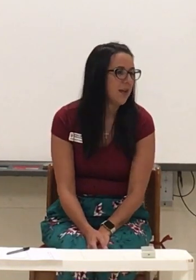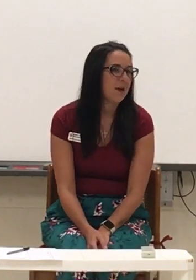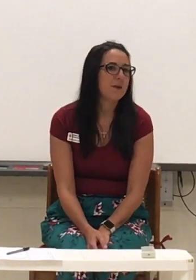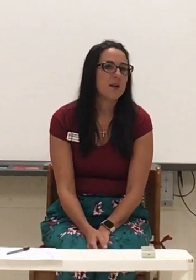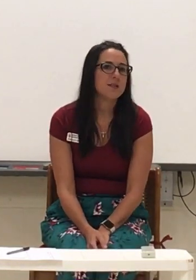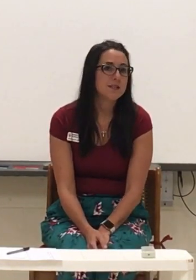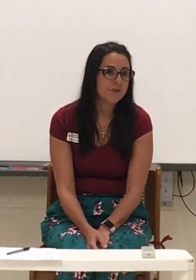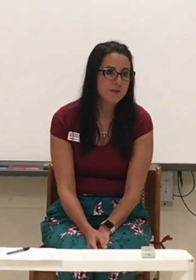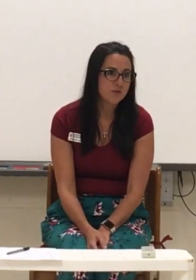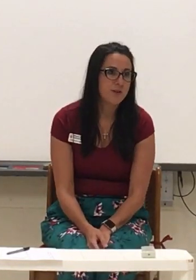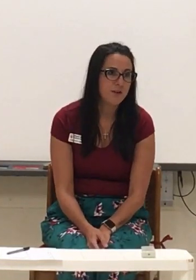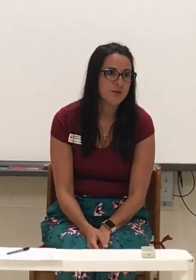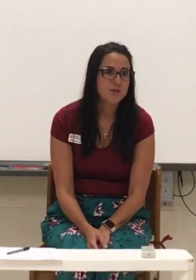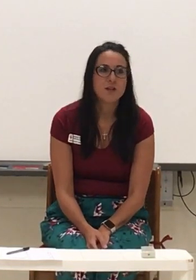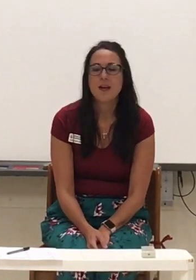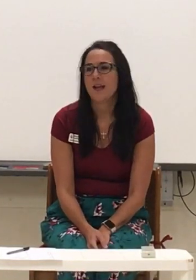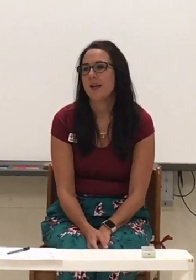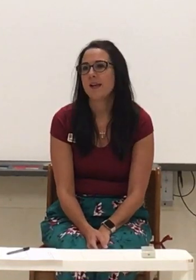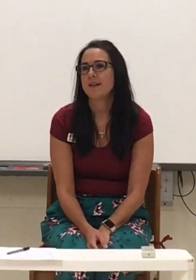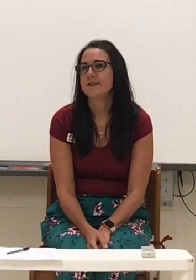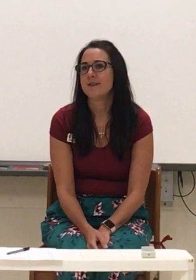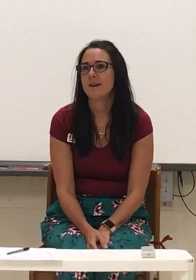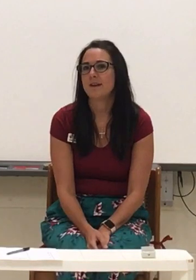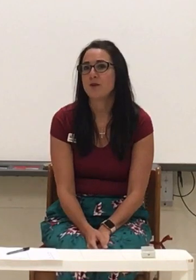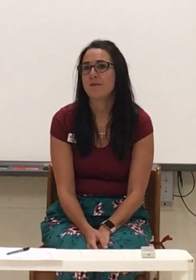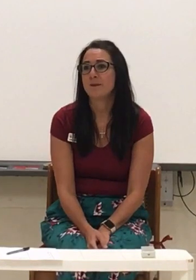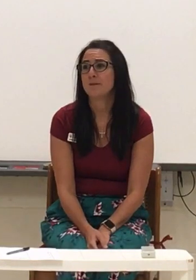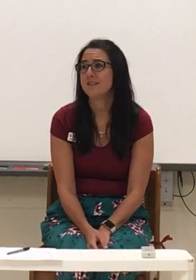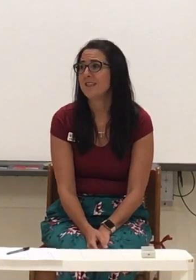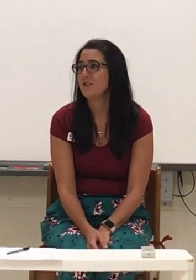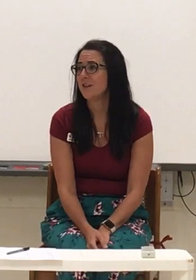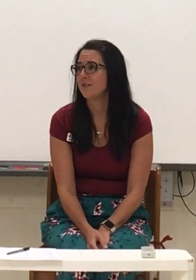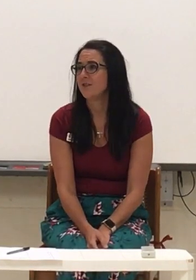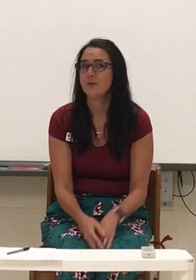because it's a visual language and you have to be able to see each other to